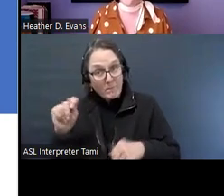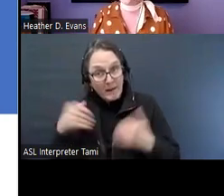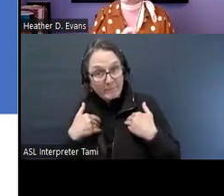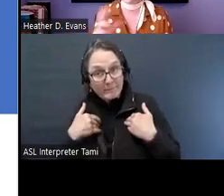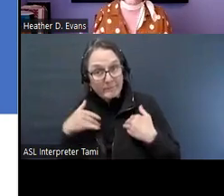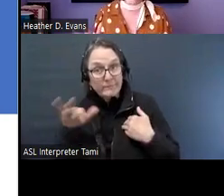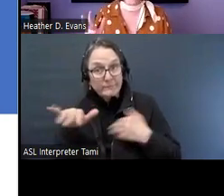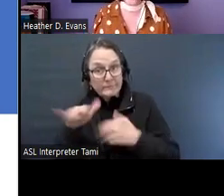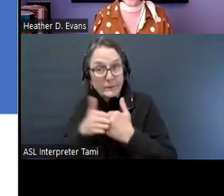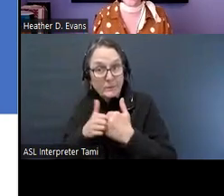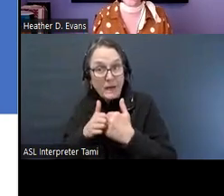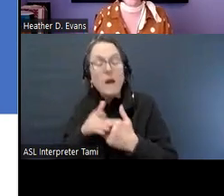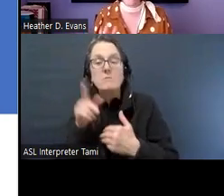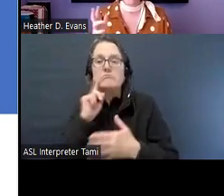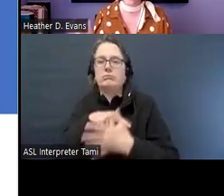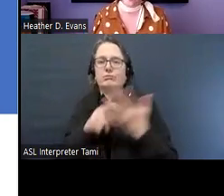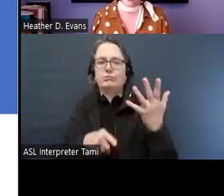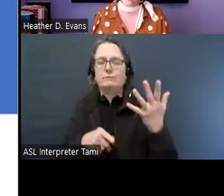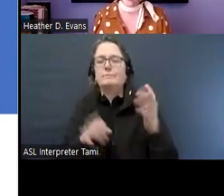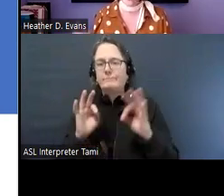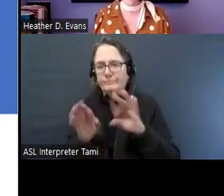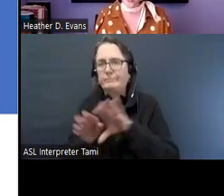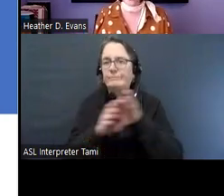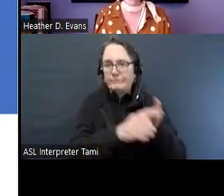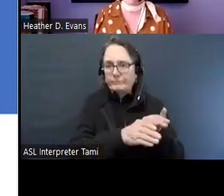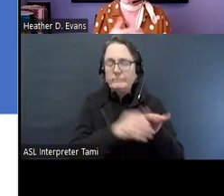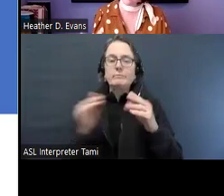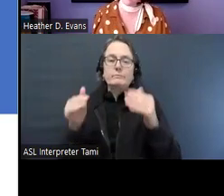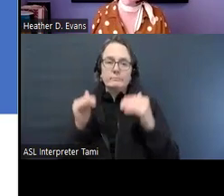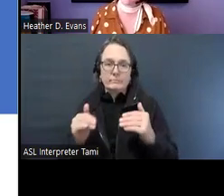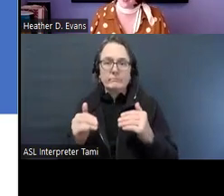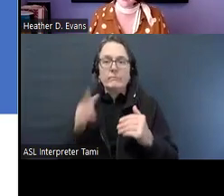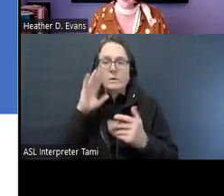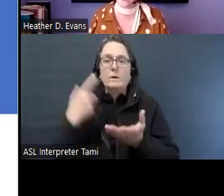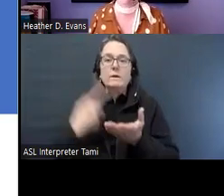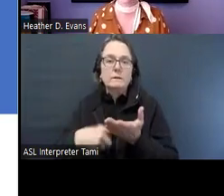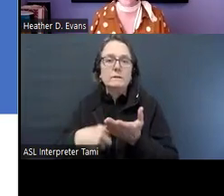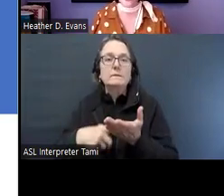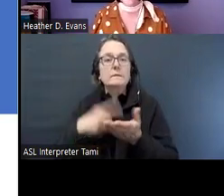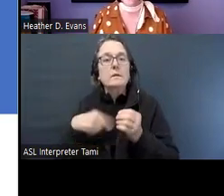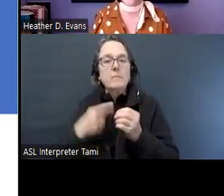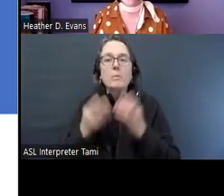to the invaluable perspectives of a provider and a patient to talk about their experiences and insights.